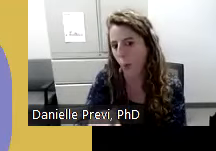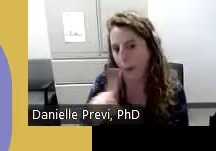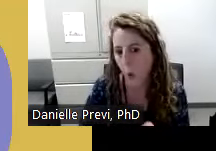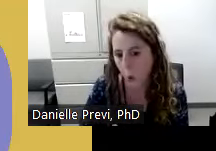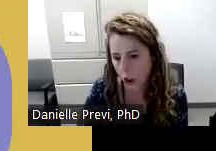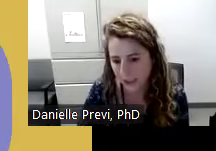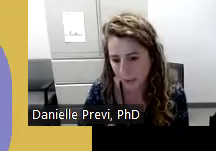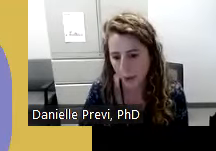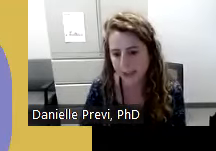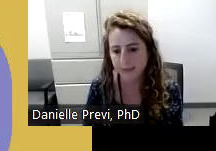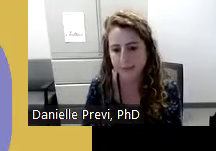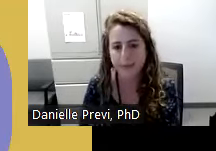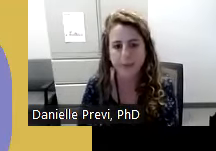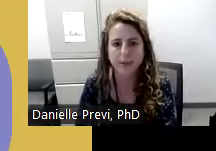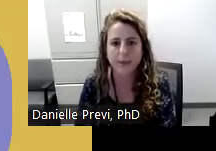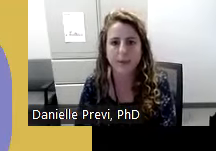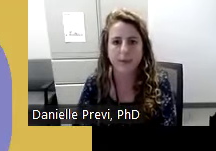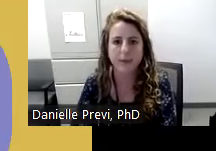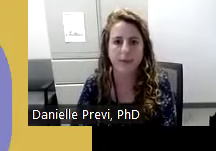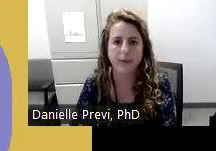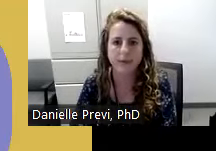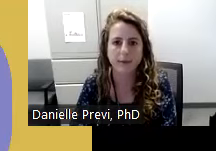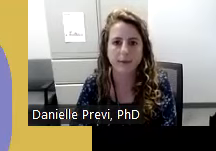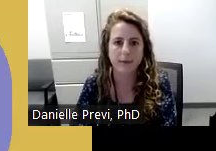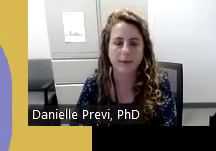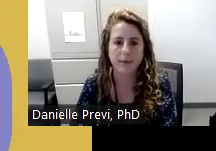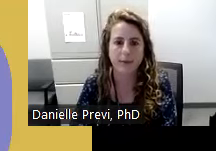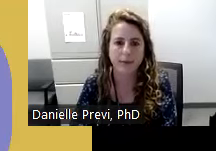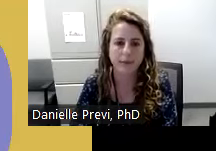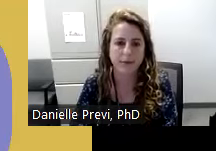I often have follow-up questions that go along with it when I talk to those parents.